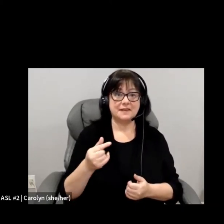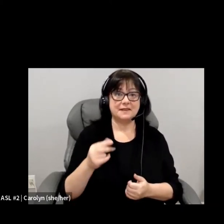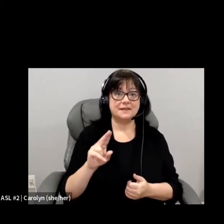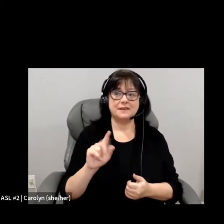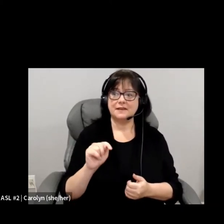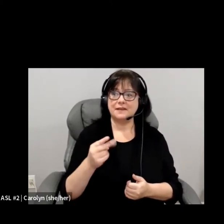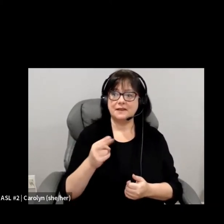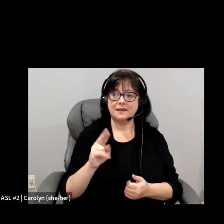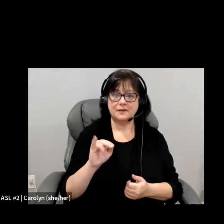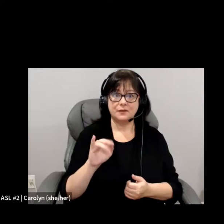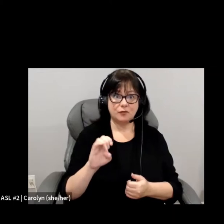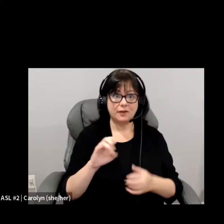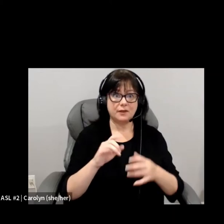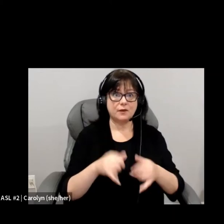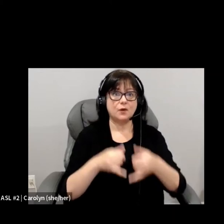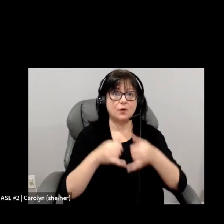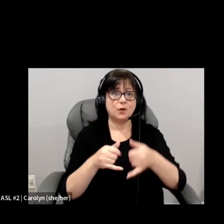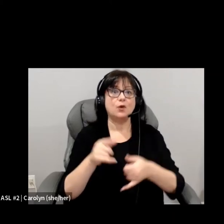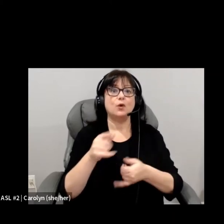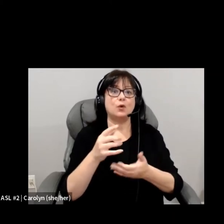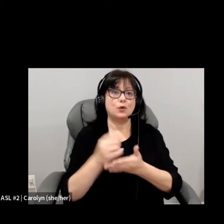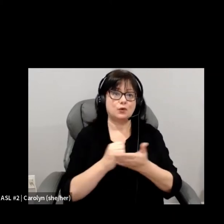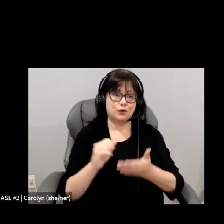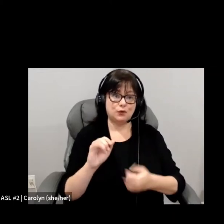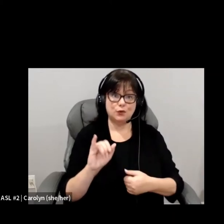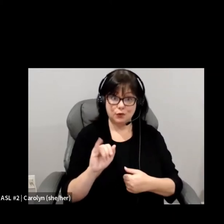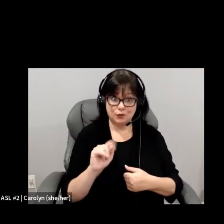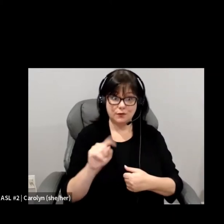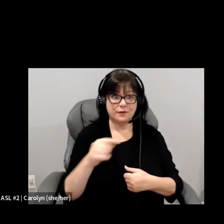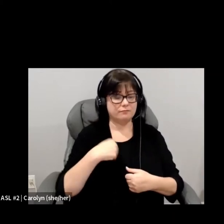HOW PROUD WE ARE OF YOU.